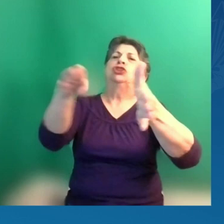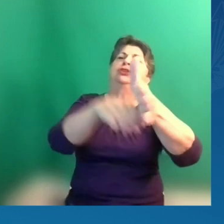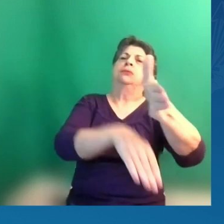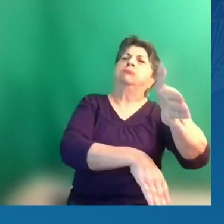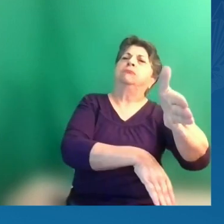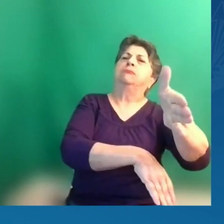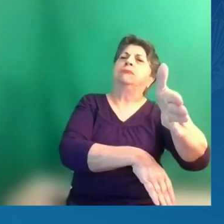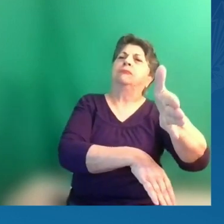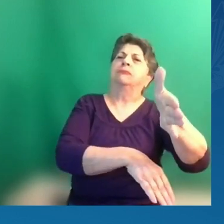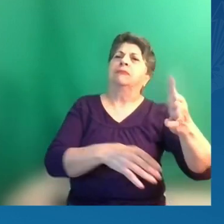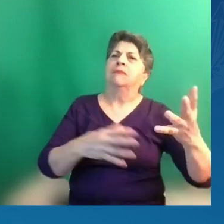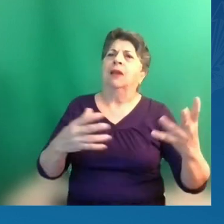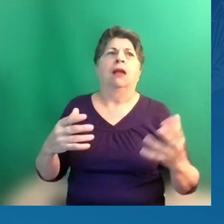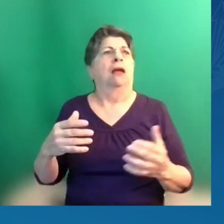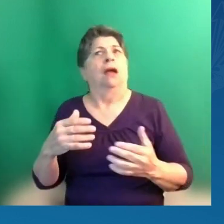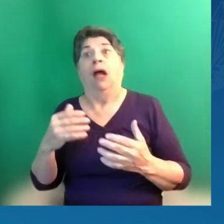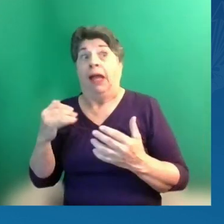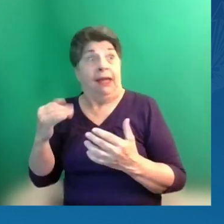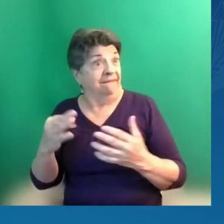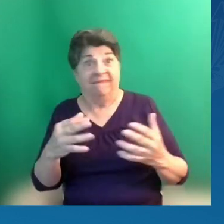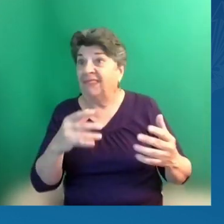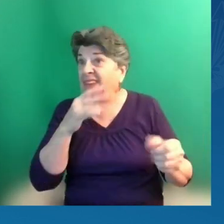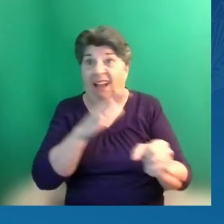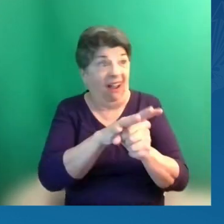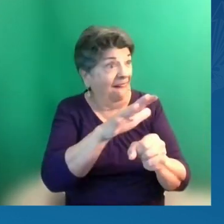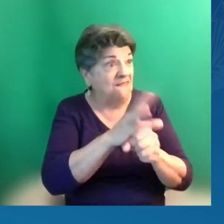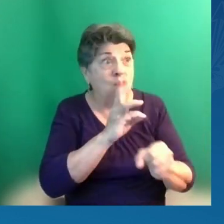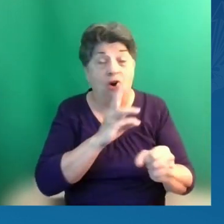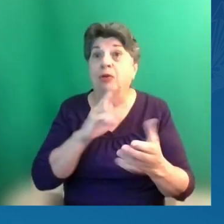So it comes down to this: Many of our most fundamental national security interests